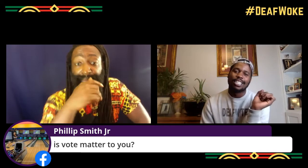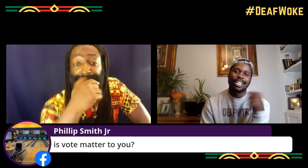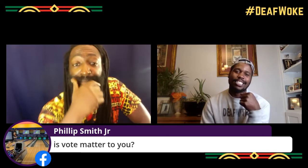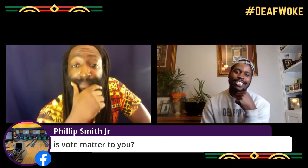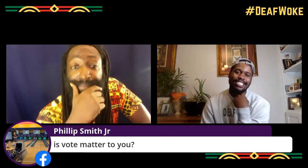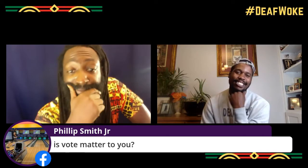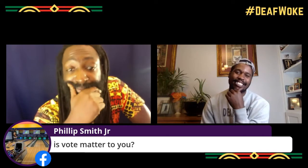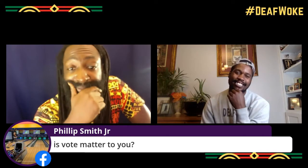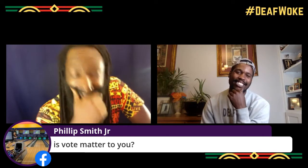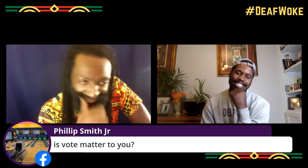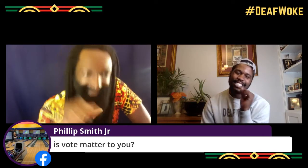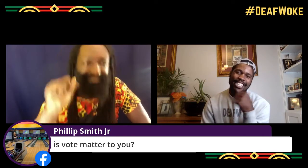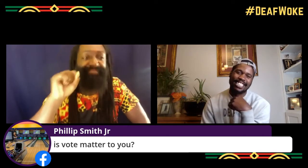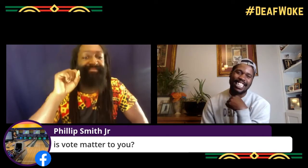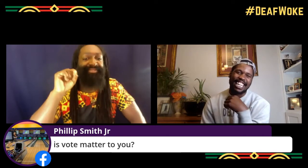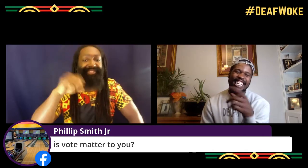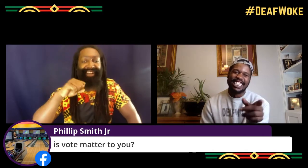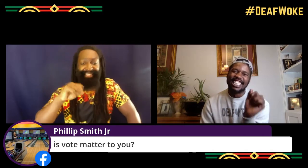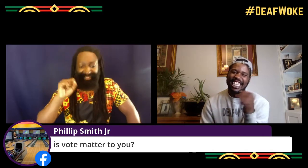Vote matter to you? Yes.